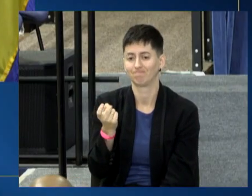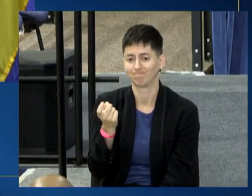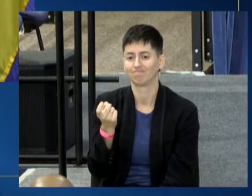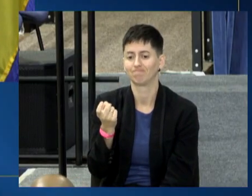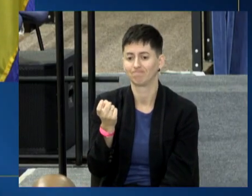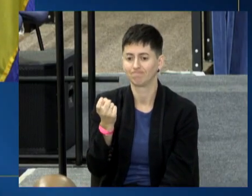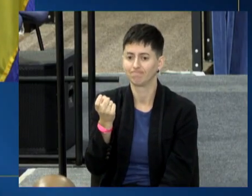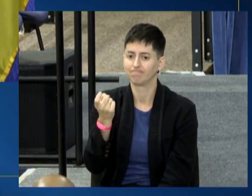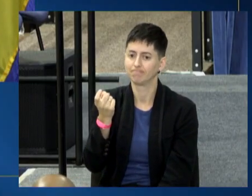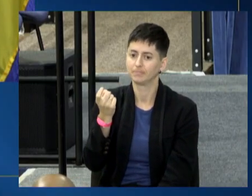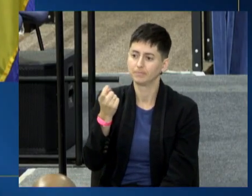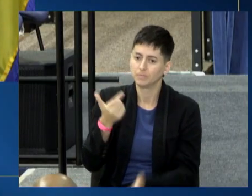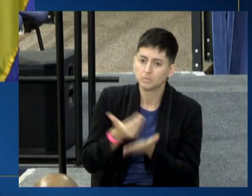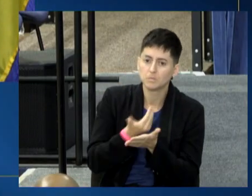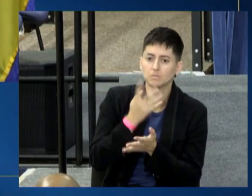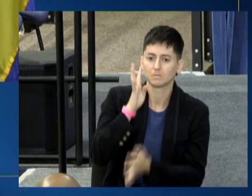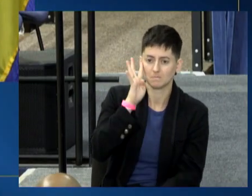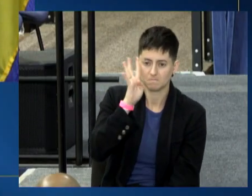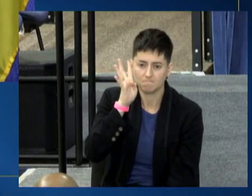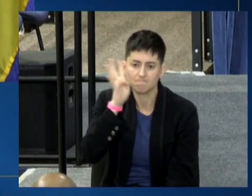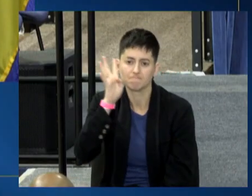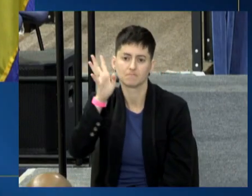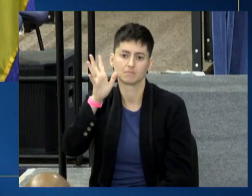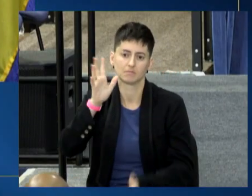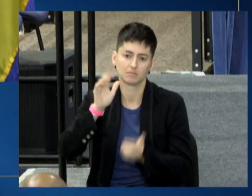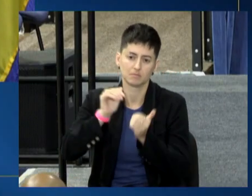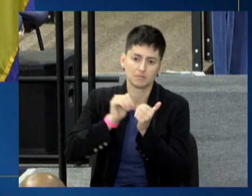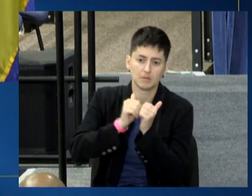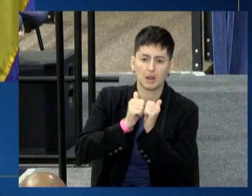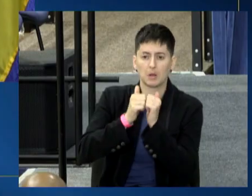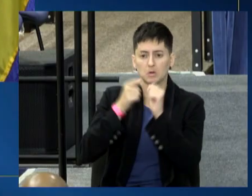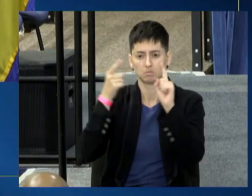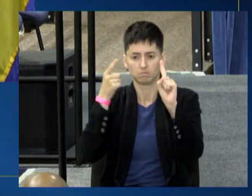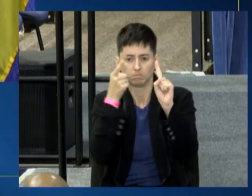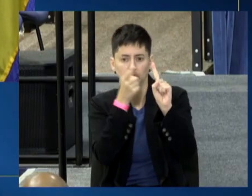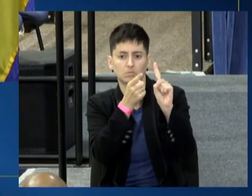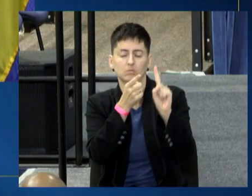technology to achieve the goals of the President's Cancer Moonshot.